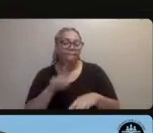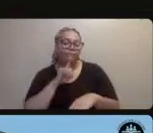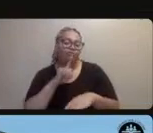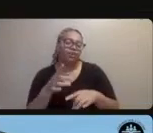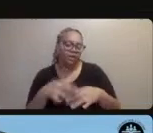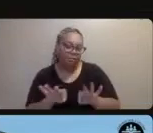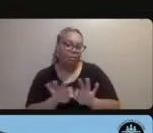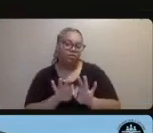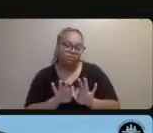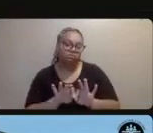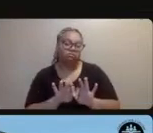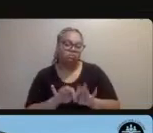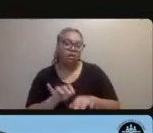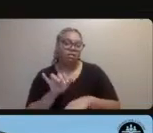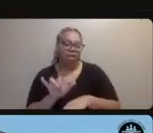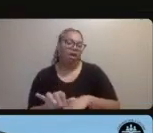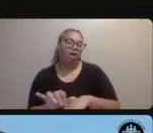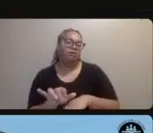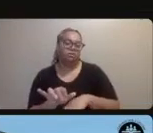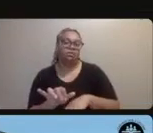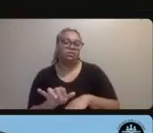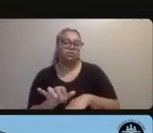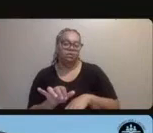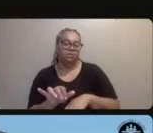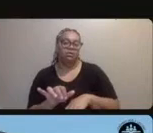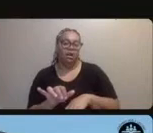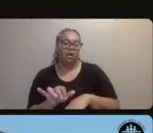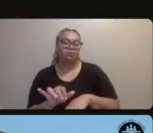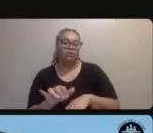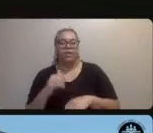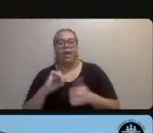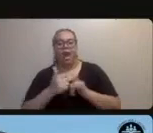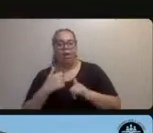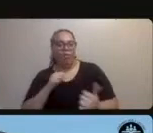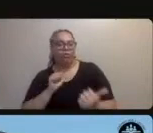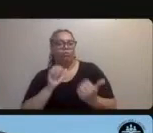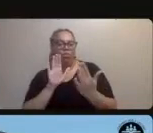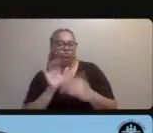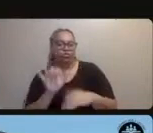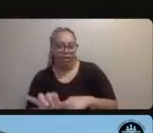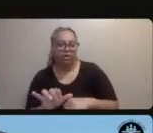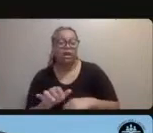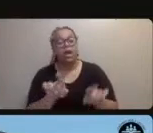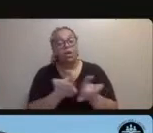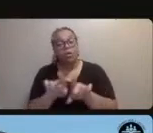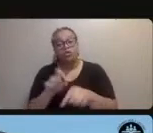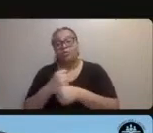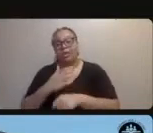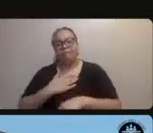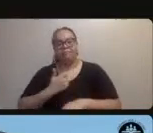INTO LISTENING TO WHAT'S